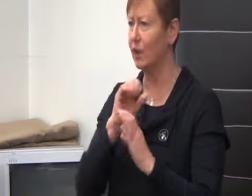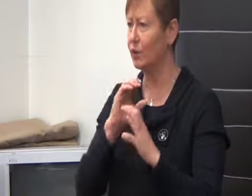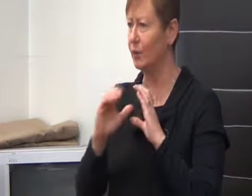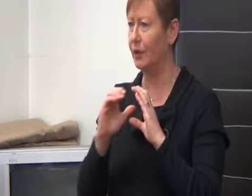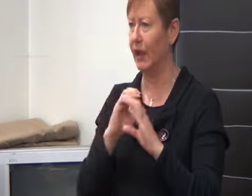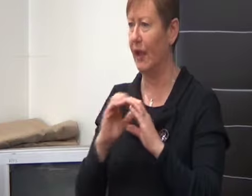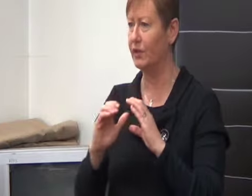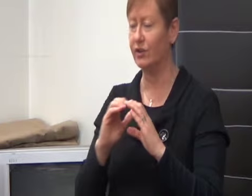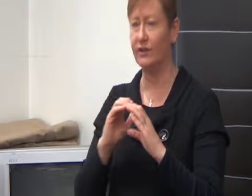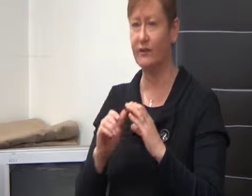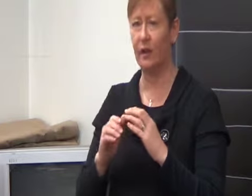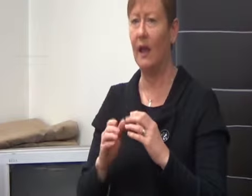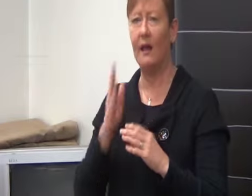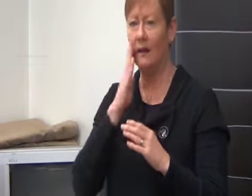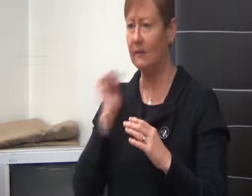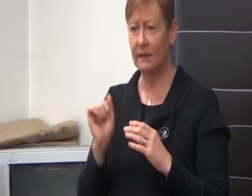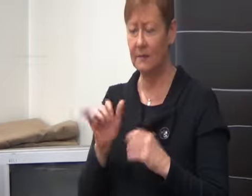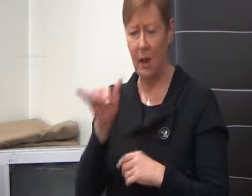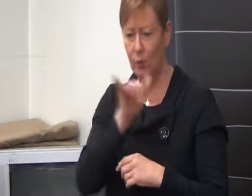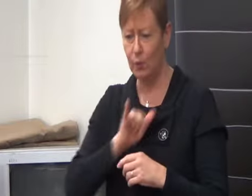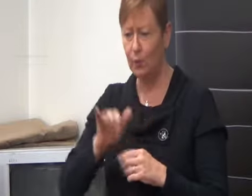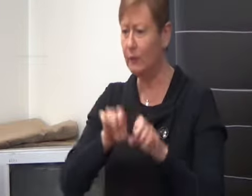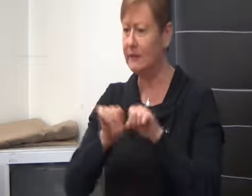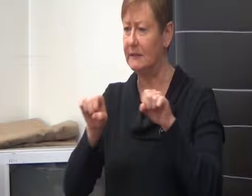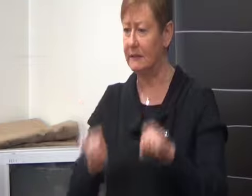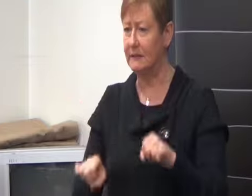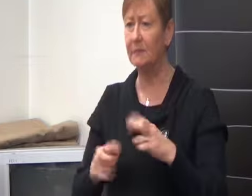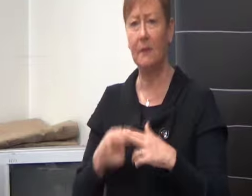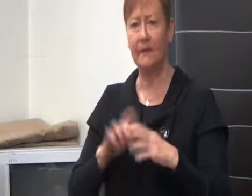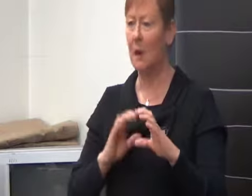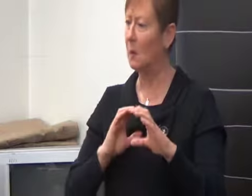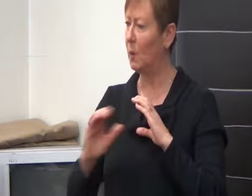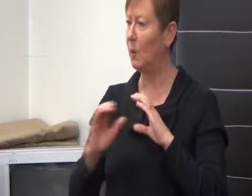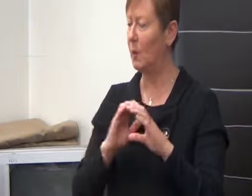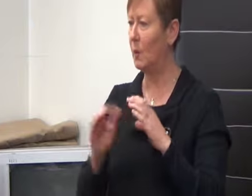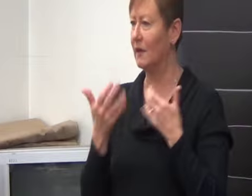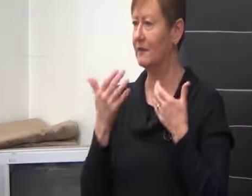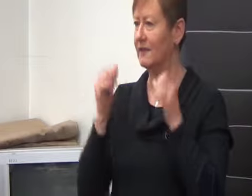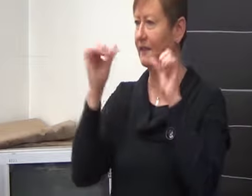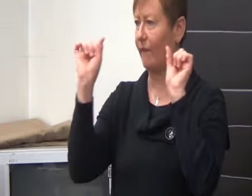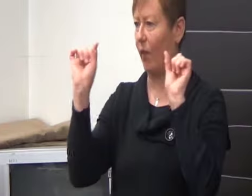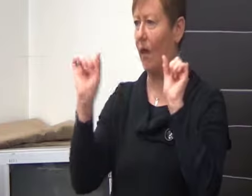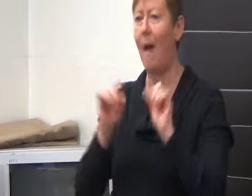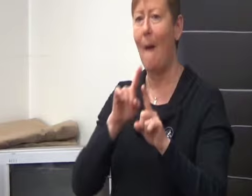any system that we can to communicate, but most of us prefer Australian Sign Language.